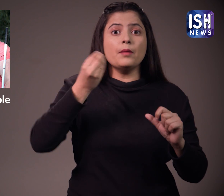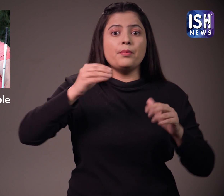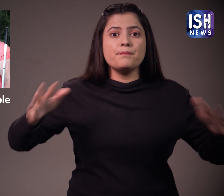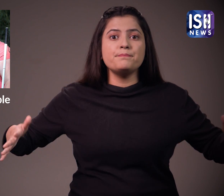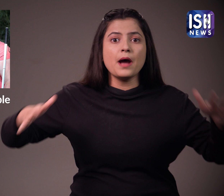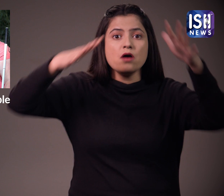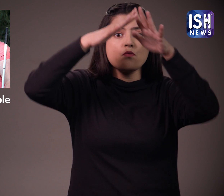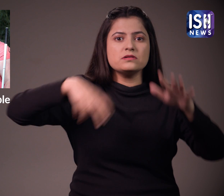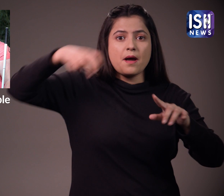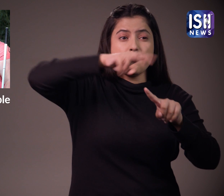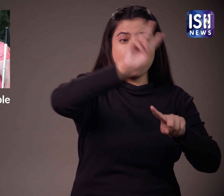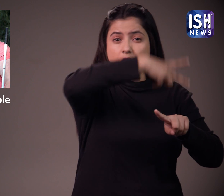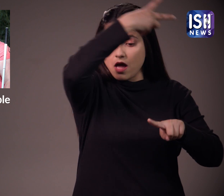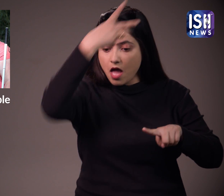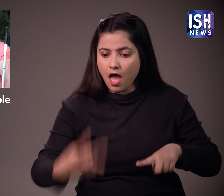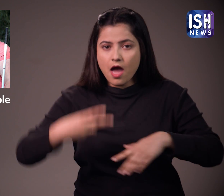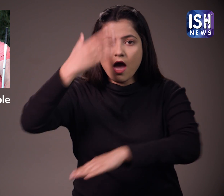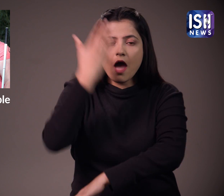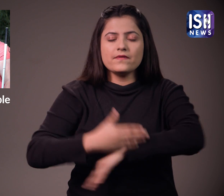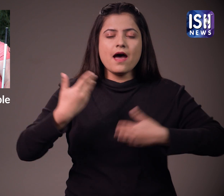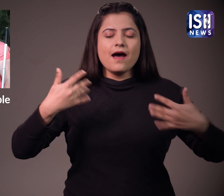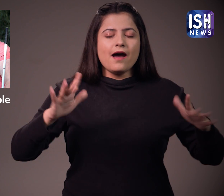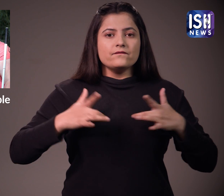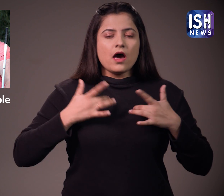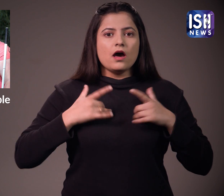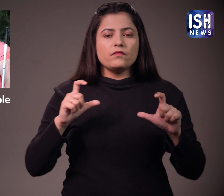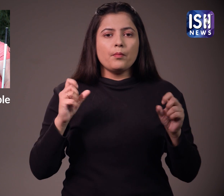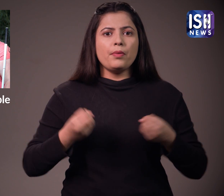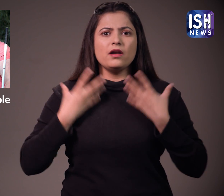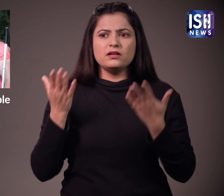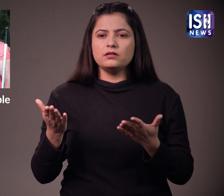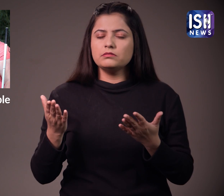while some jump off a cliff so that they lose a limb. They feel happy doing this.